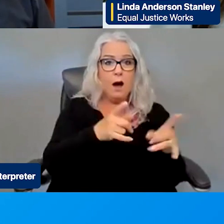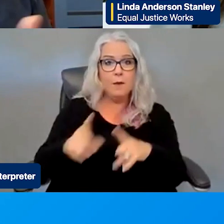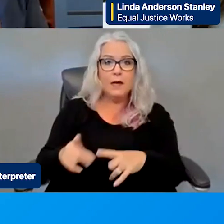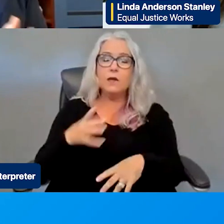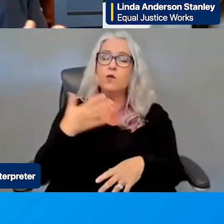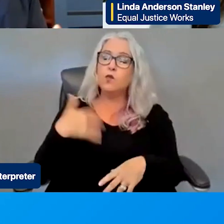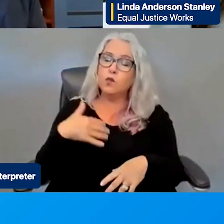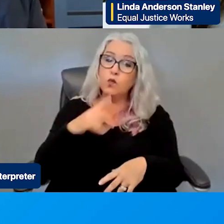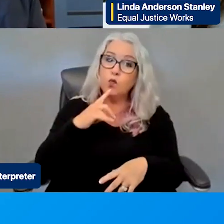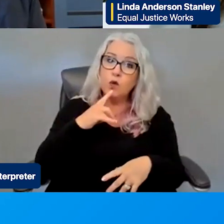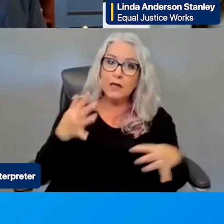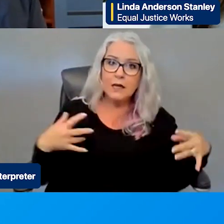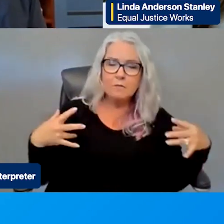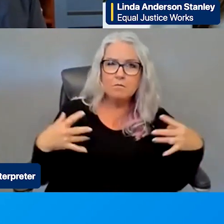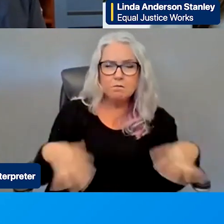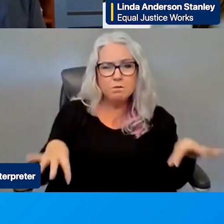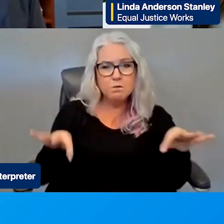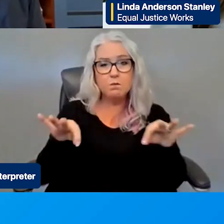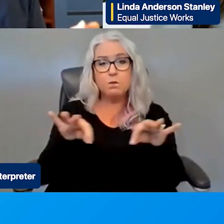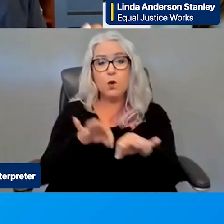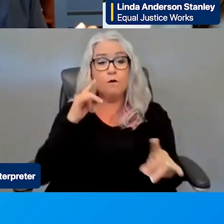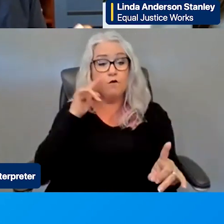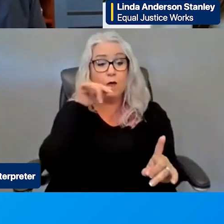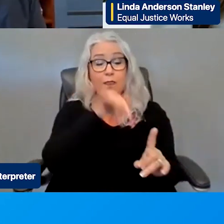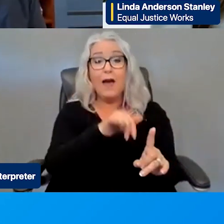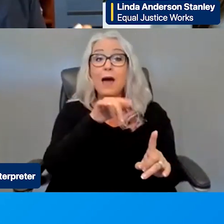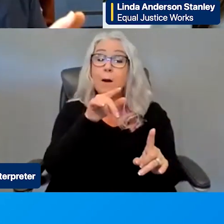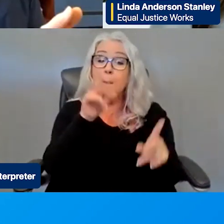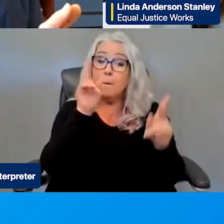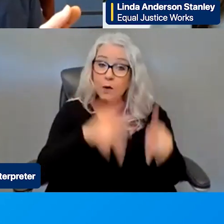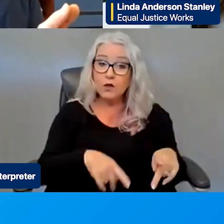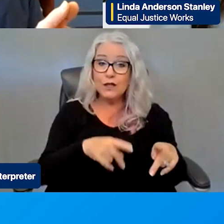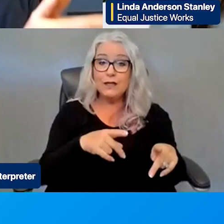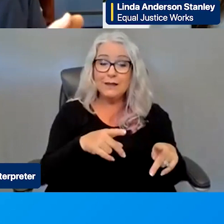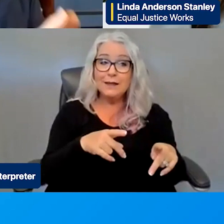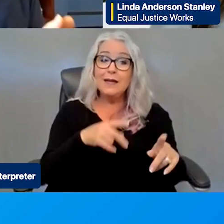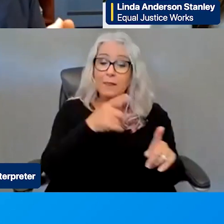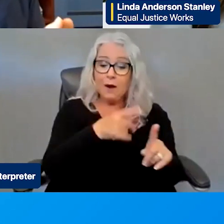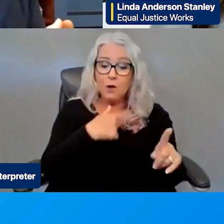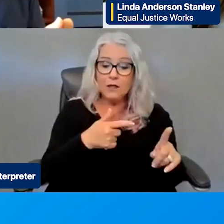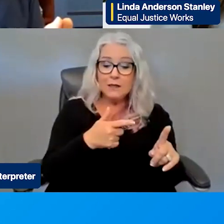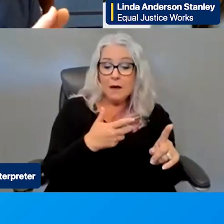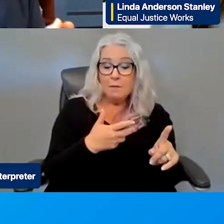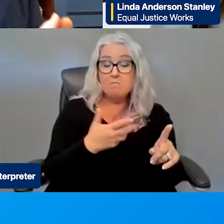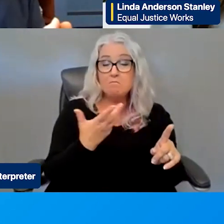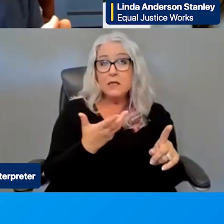someone at the organization that was responsible for achieving the settlement is continues to be the watchdog to make sure